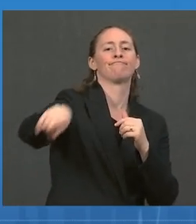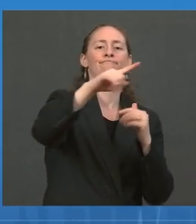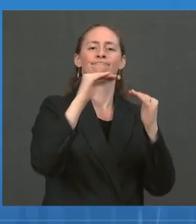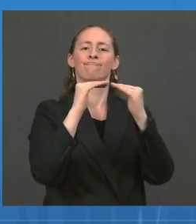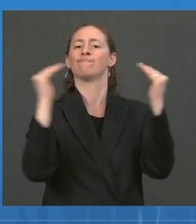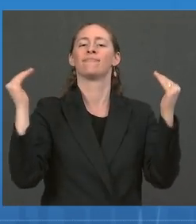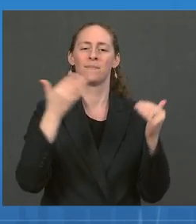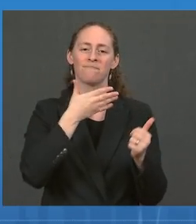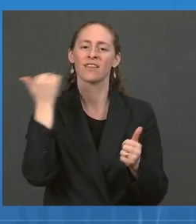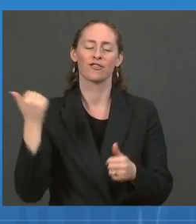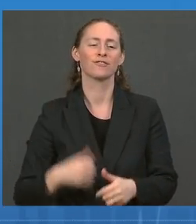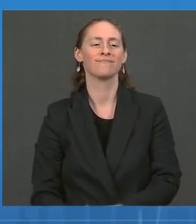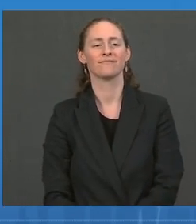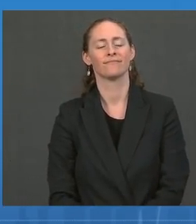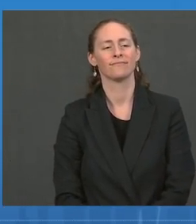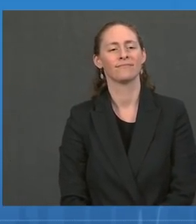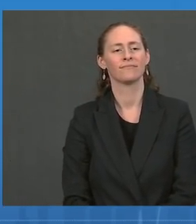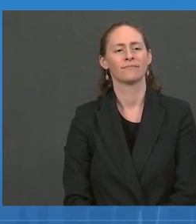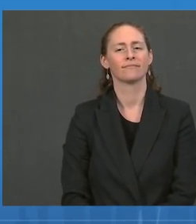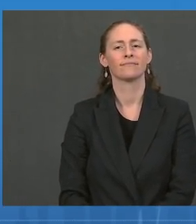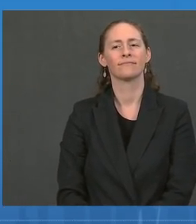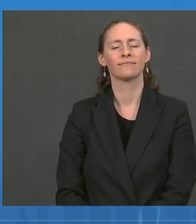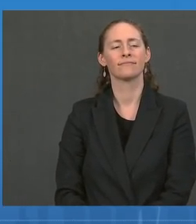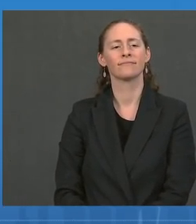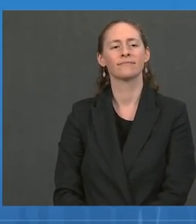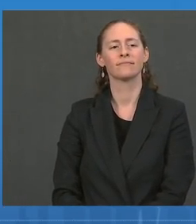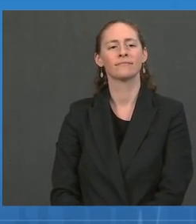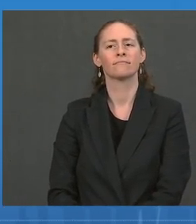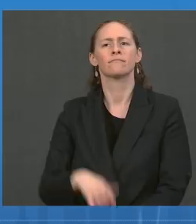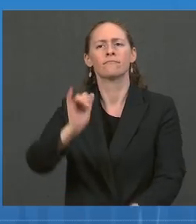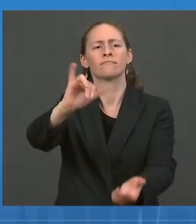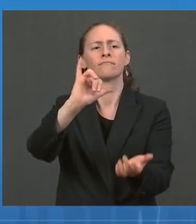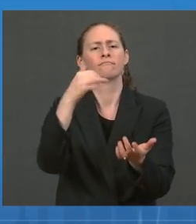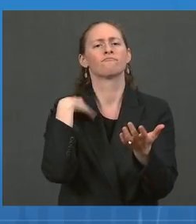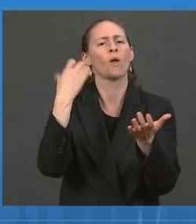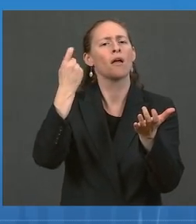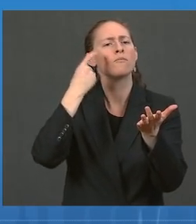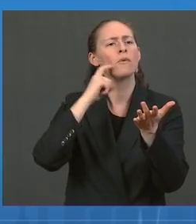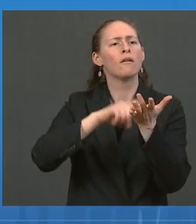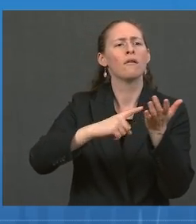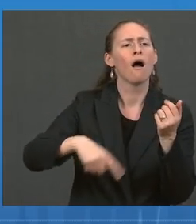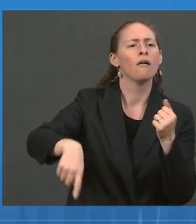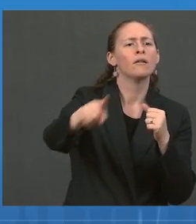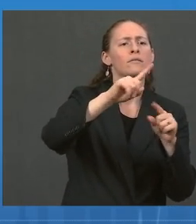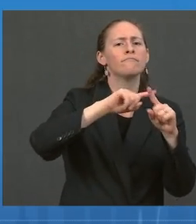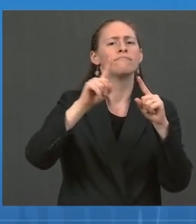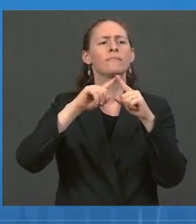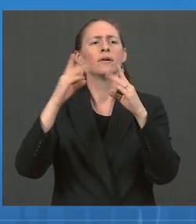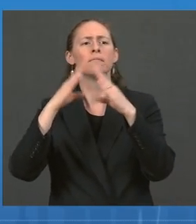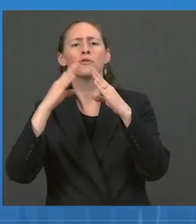I also want to note that, throughout this time, other communities of color -- Indigenous and Native and Asian communities --